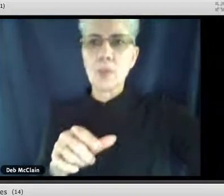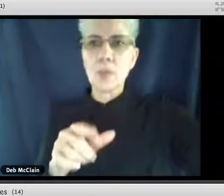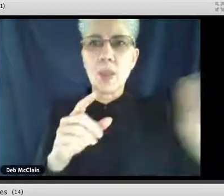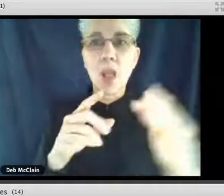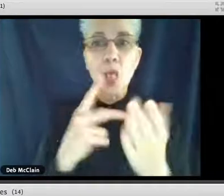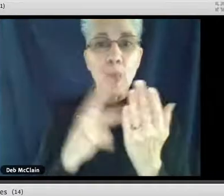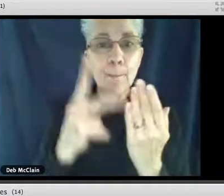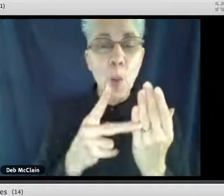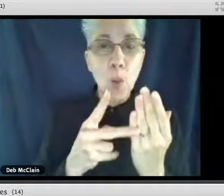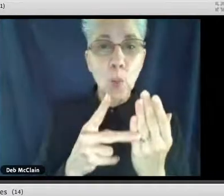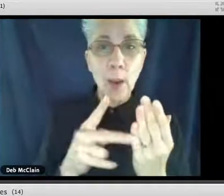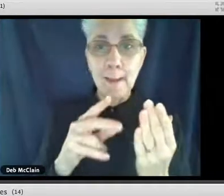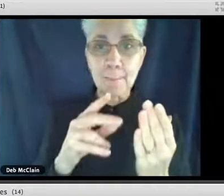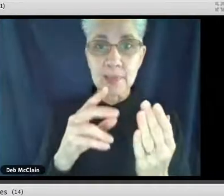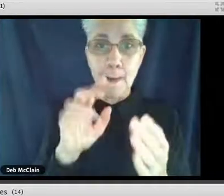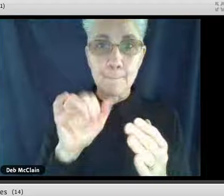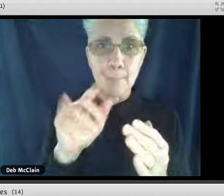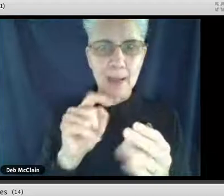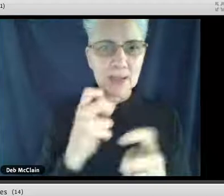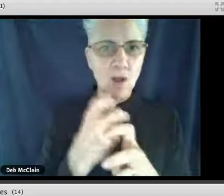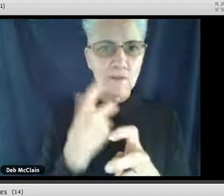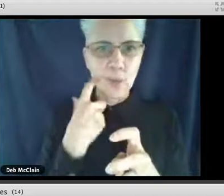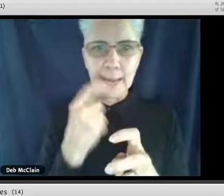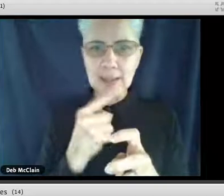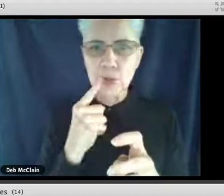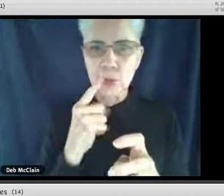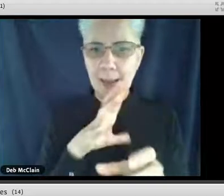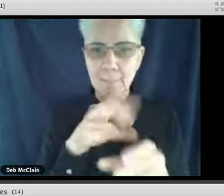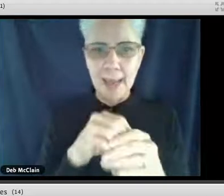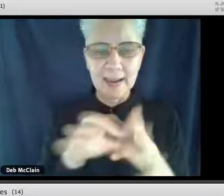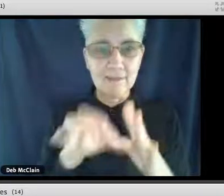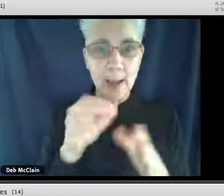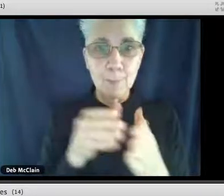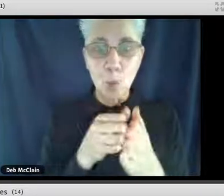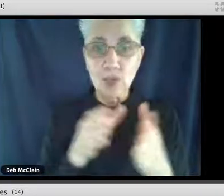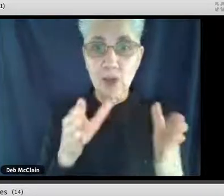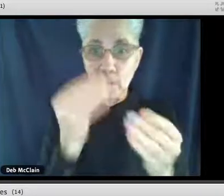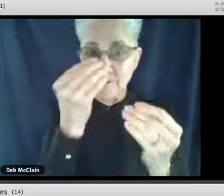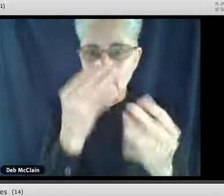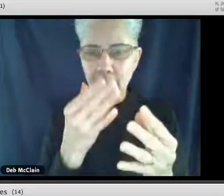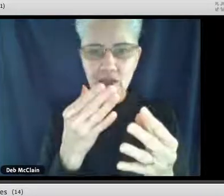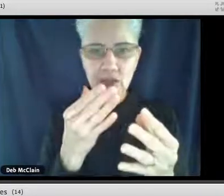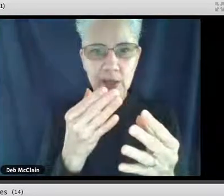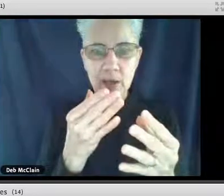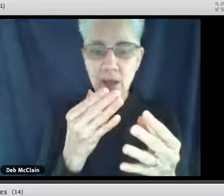and it's really hard to get back out and find more information, so I've siloed that information and kind of hid